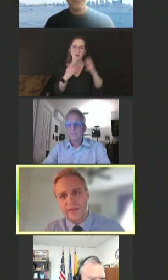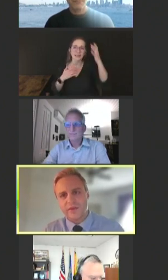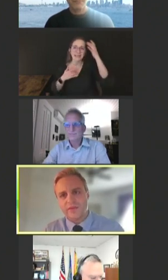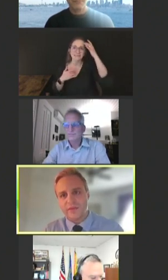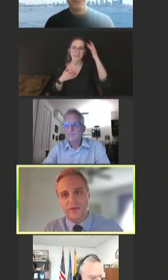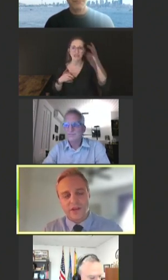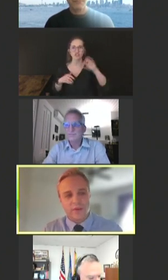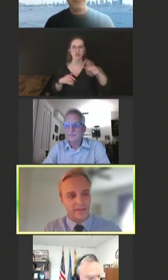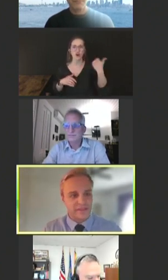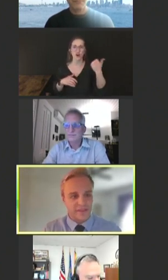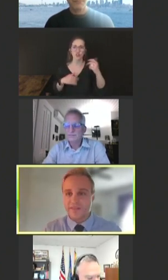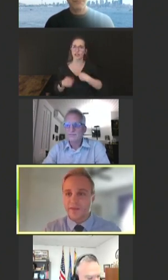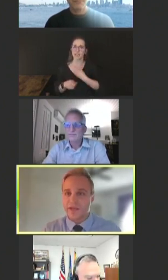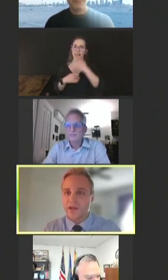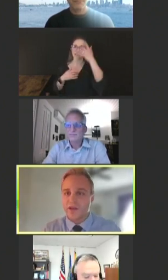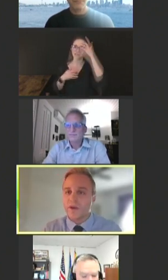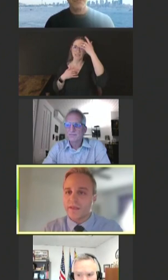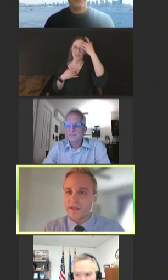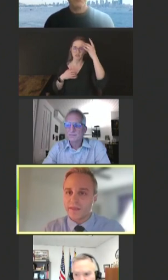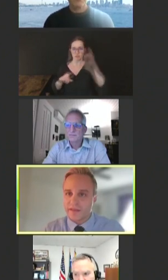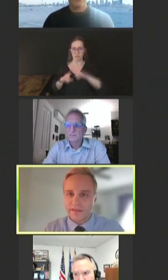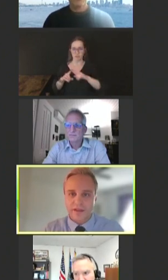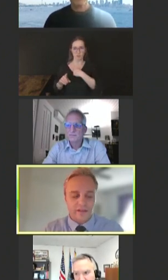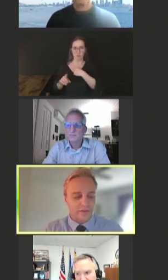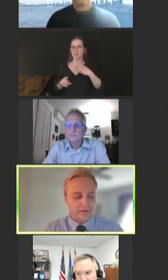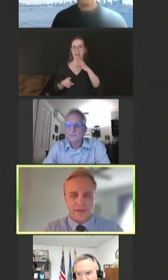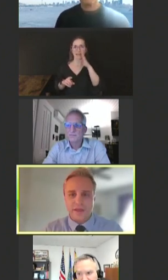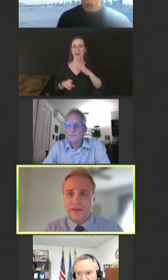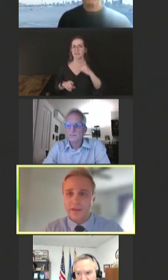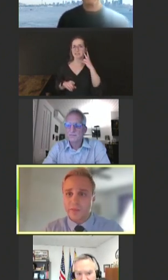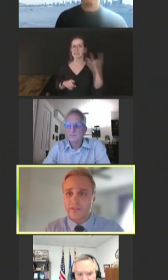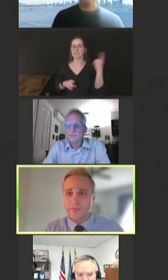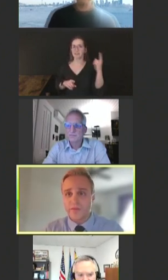don't think we've ever quite seen something quite like this. So, I think it's a combination of both.